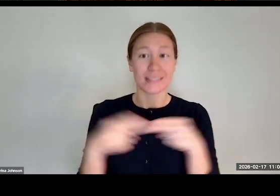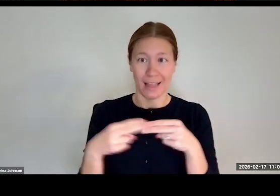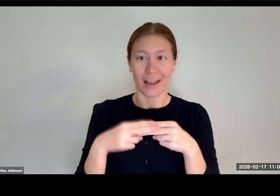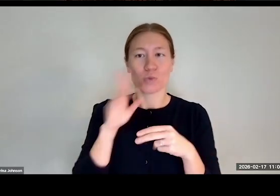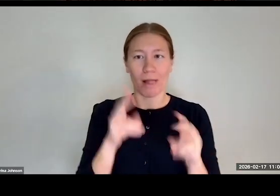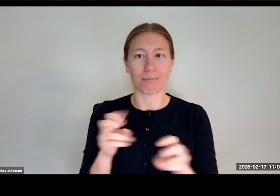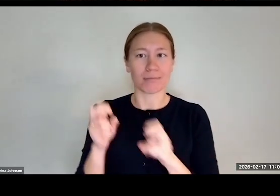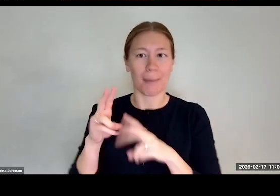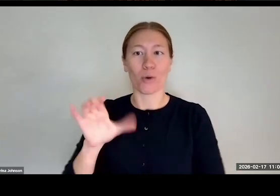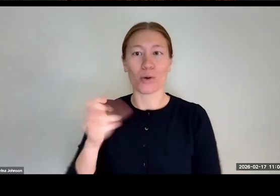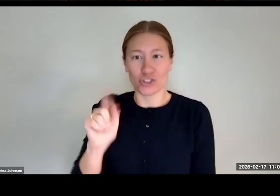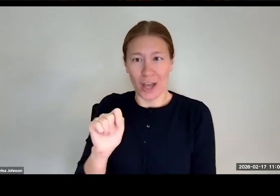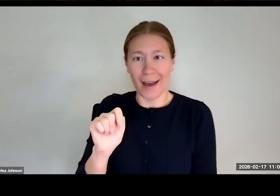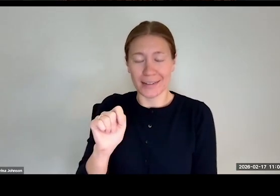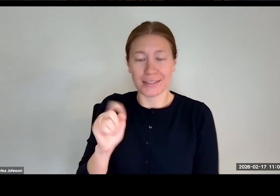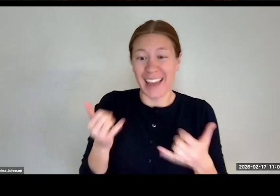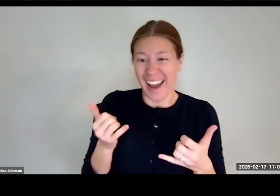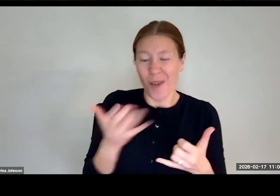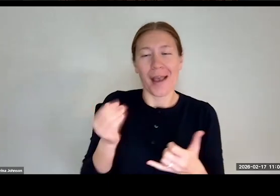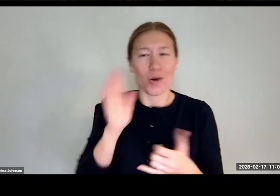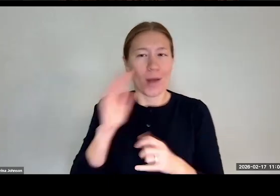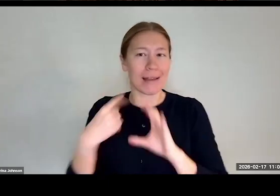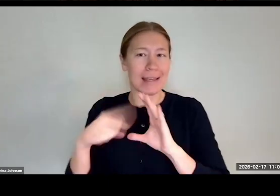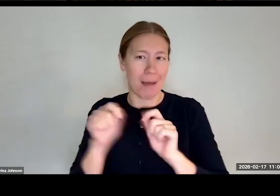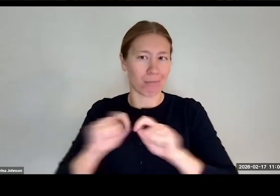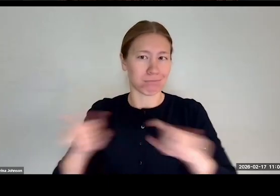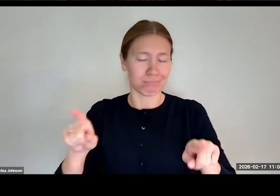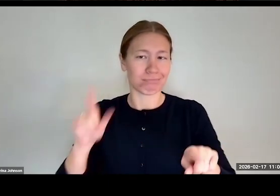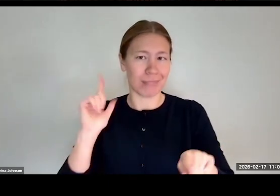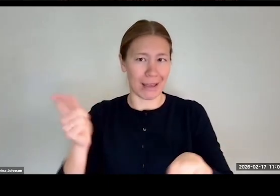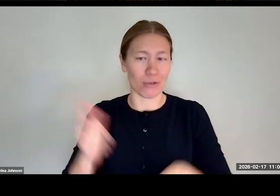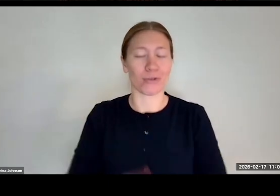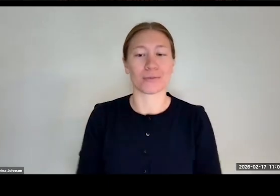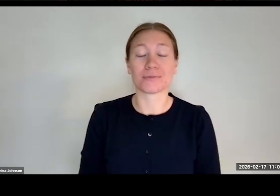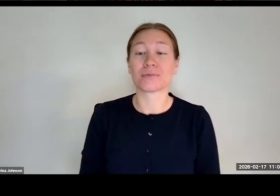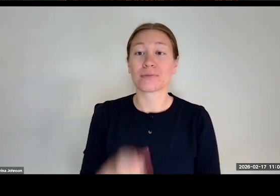and will be sent via email after the presentation. And when you go to open the slide deck, a note